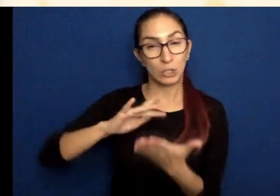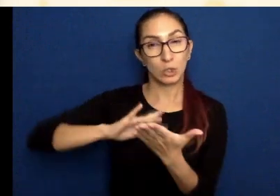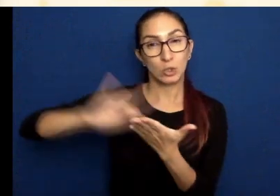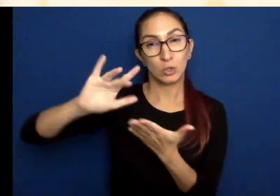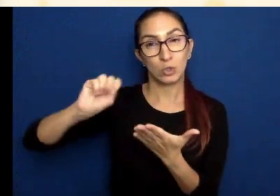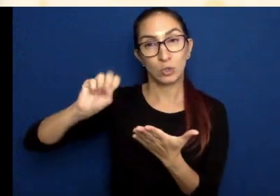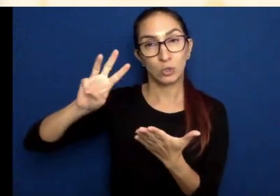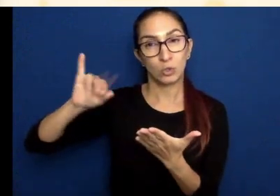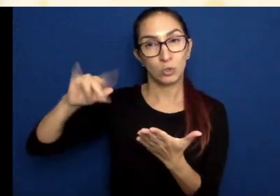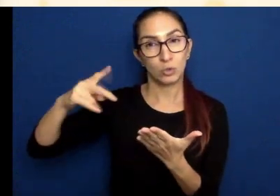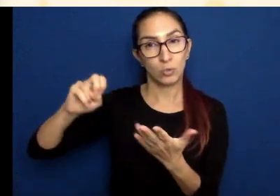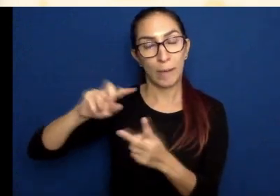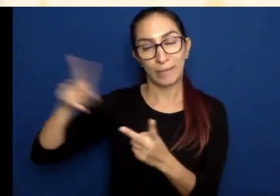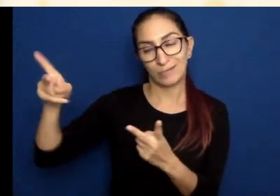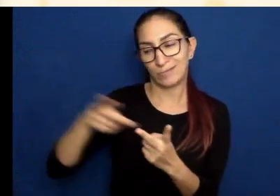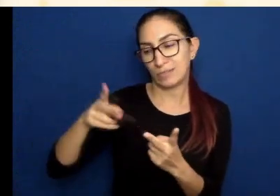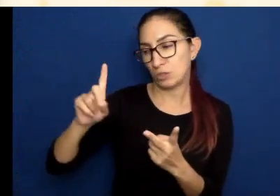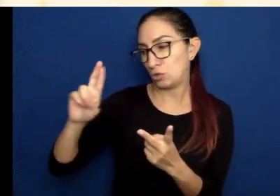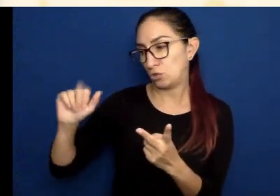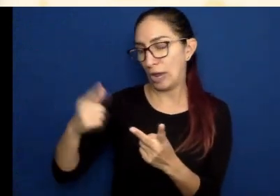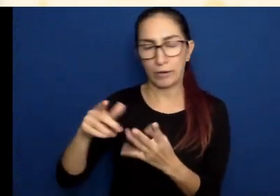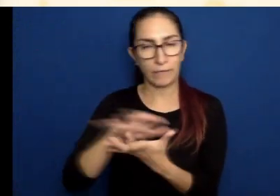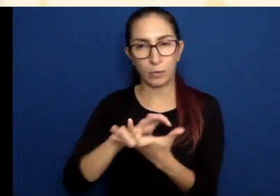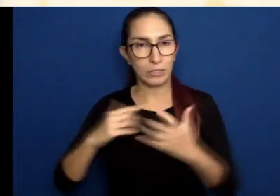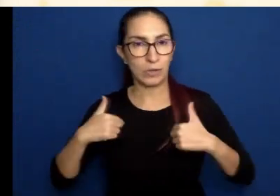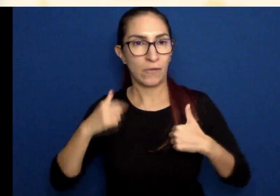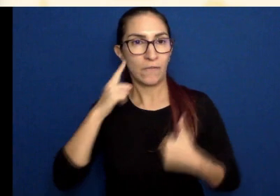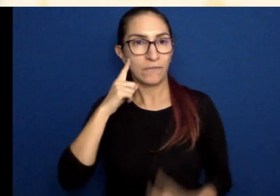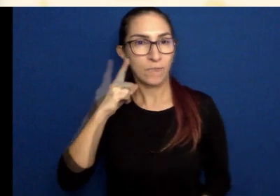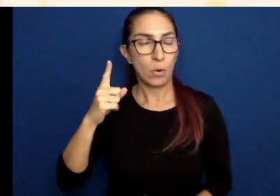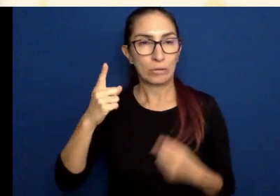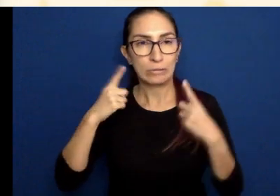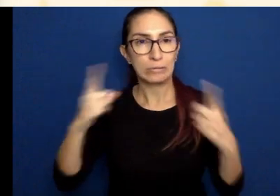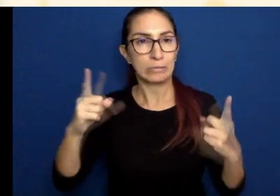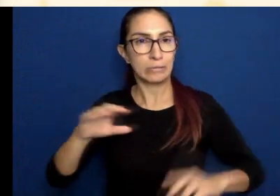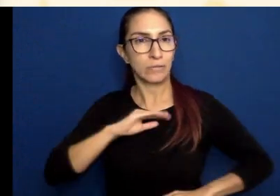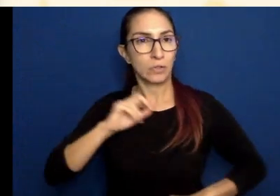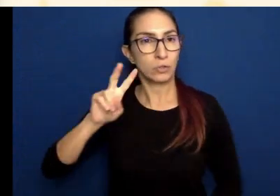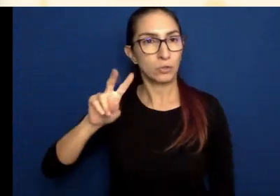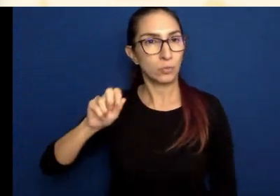With Success Criterion 2.5, wouldn't a carousel pass here? Save gesture is scrolling down the screen,